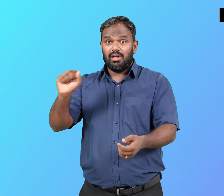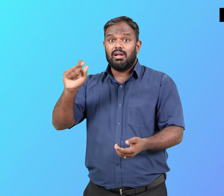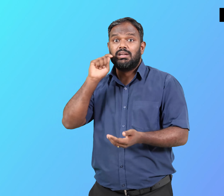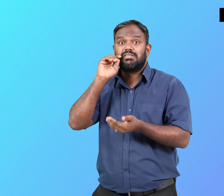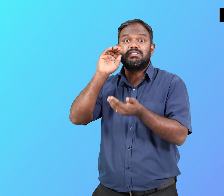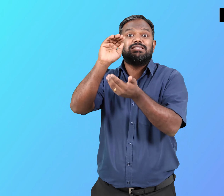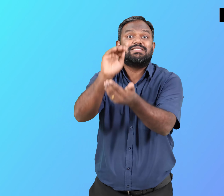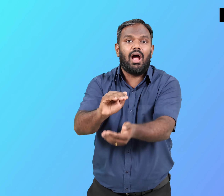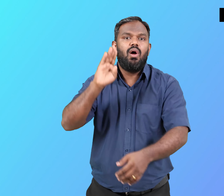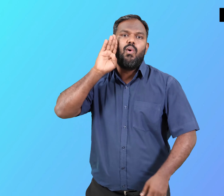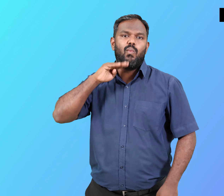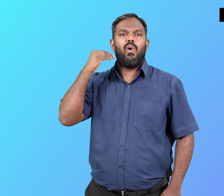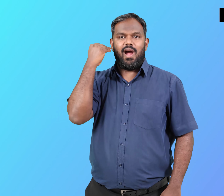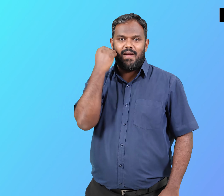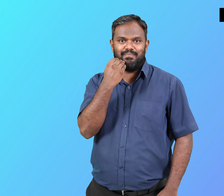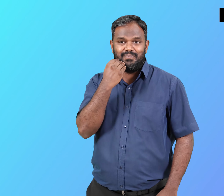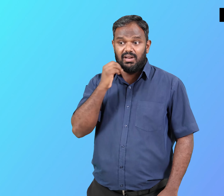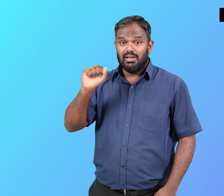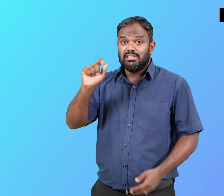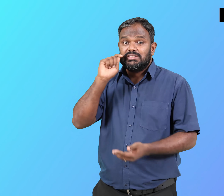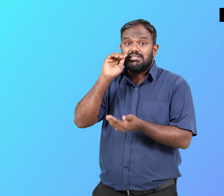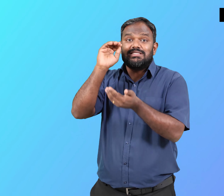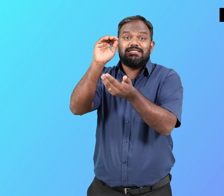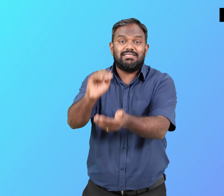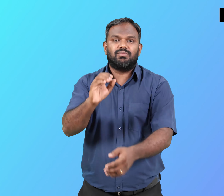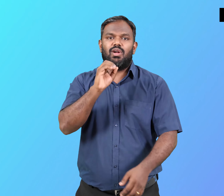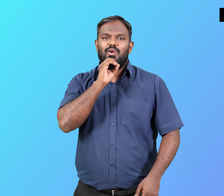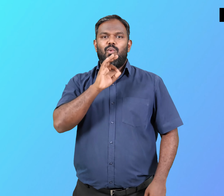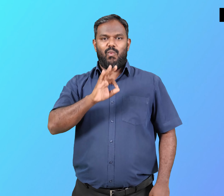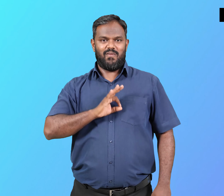Salmon was the father of Boaz. Boaz was the father of Obed.